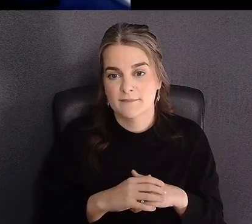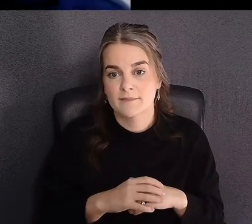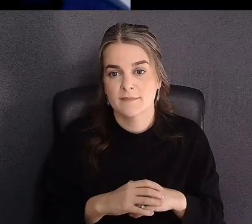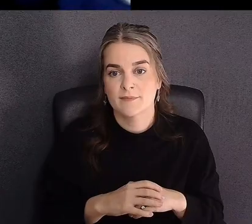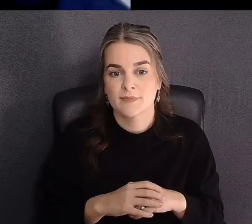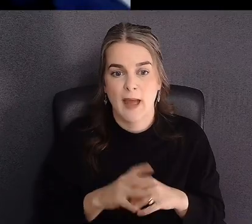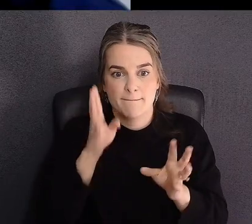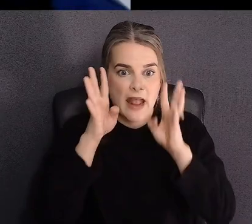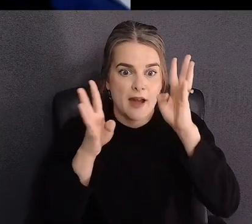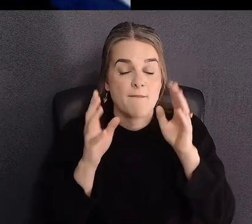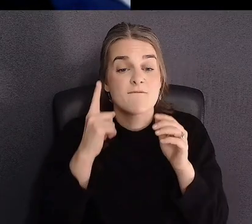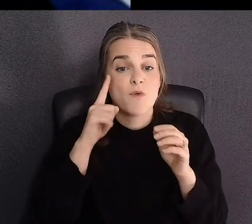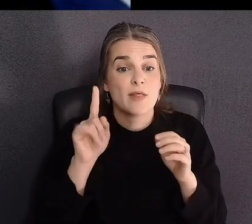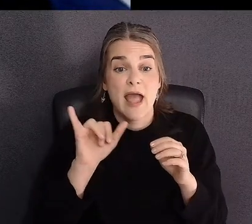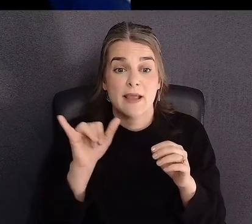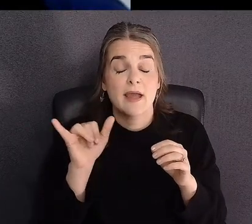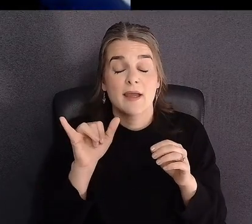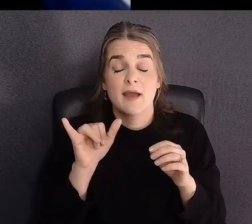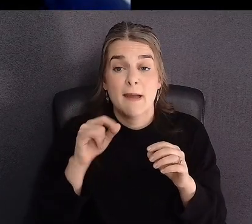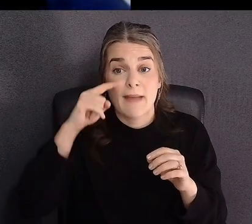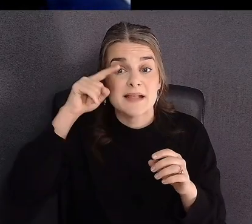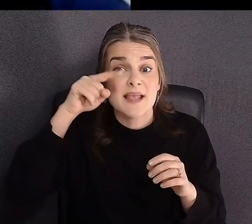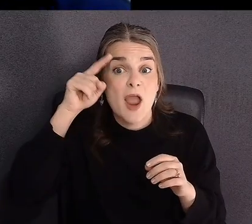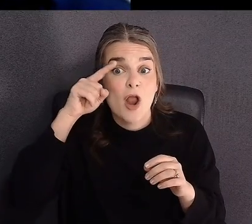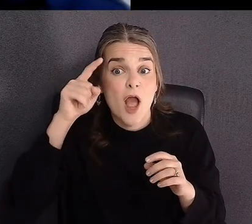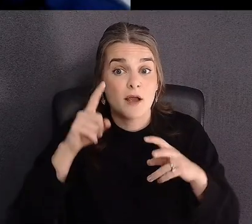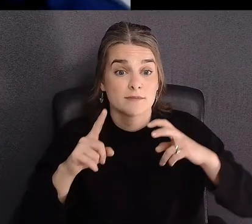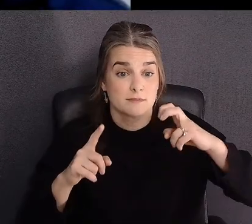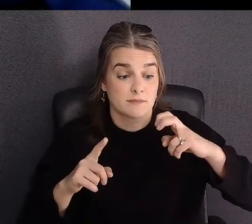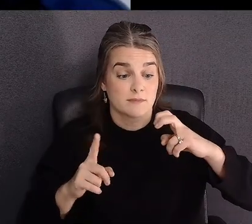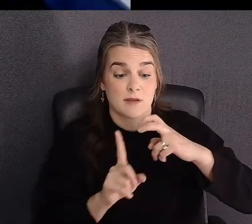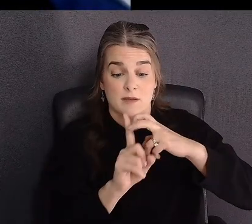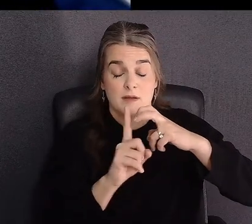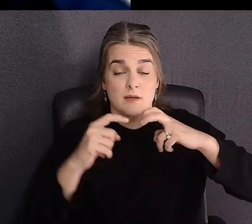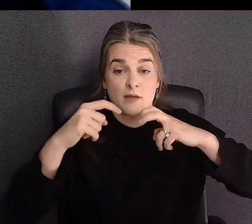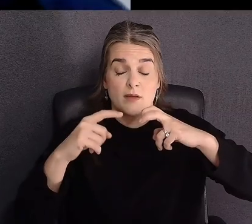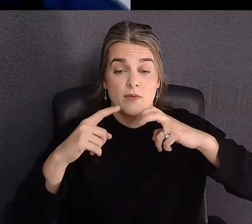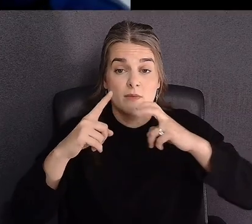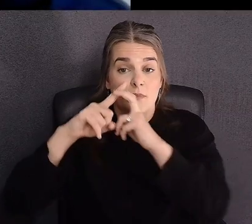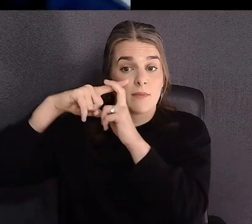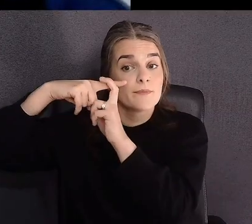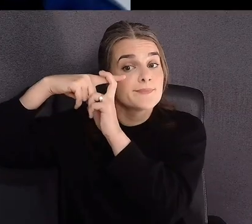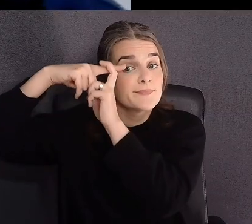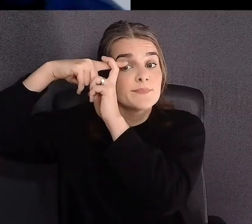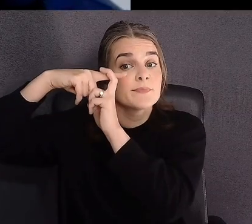I've done it for mascara, if you're making mascara. And then tetras can do that, or lipstick.